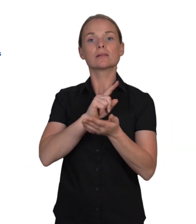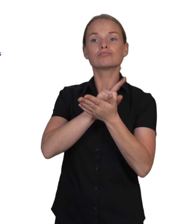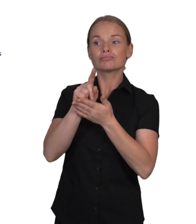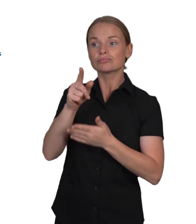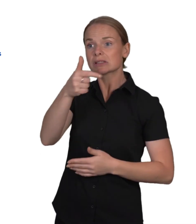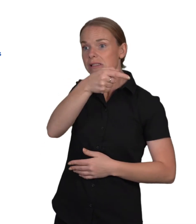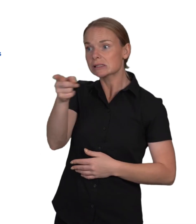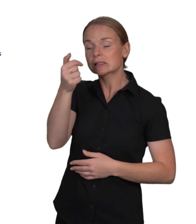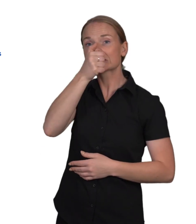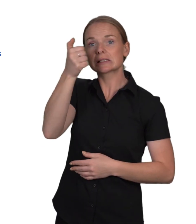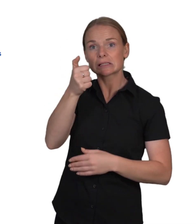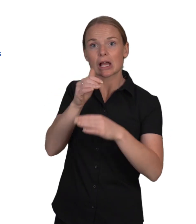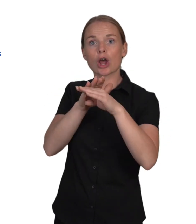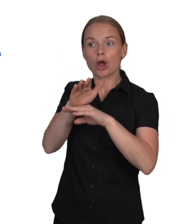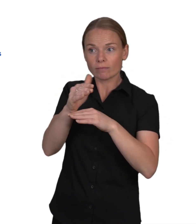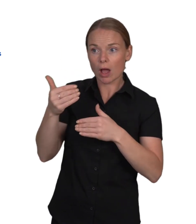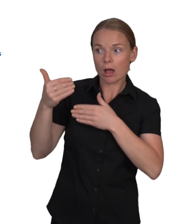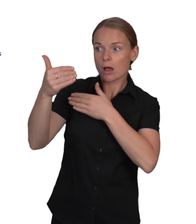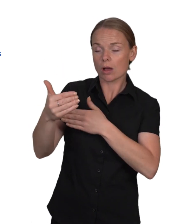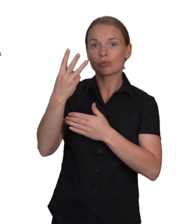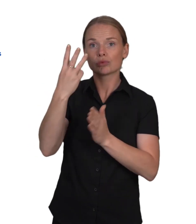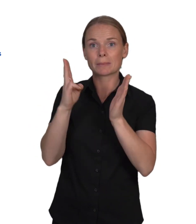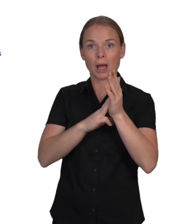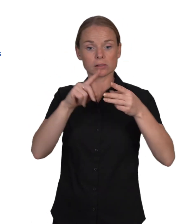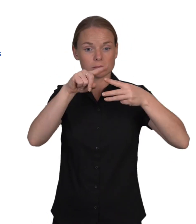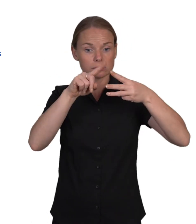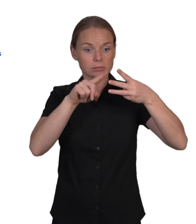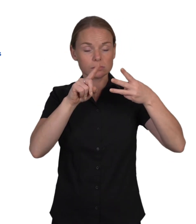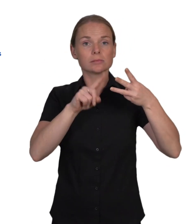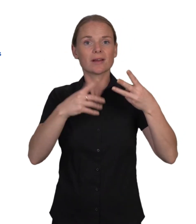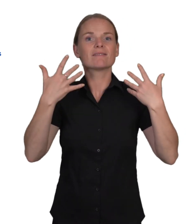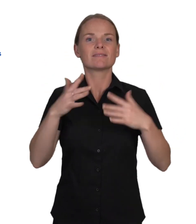Severely immunocompromised people aged 16 years and over who received a 3rd primary dose